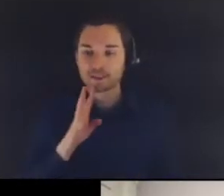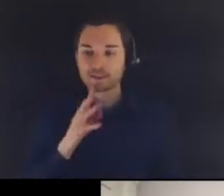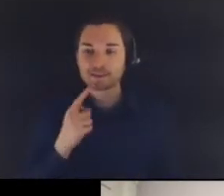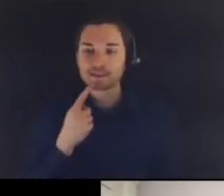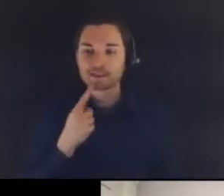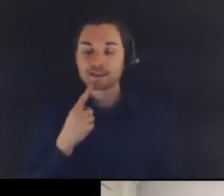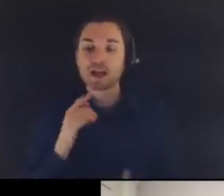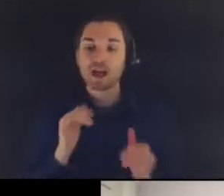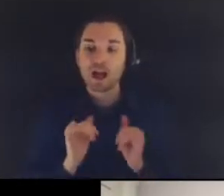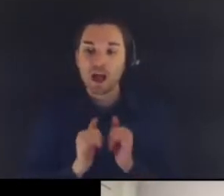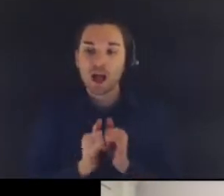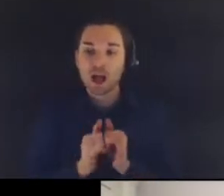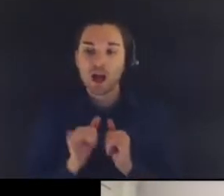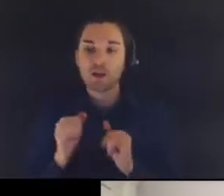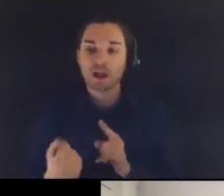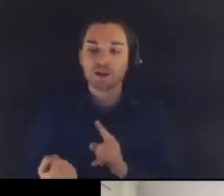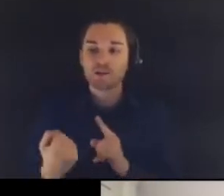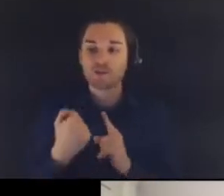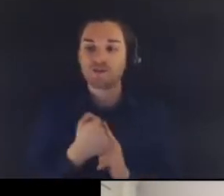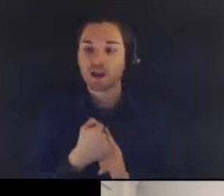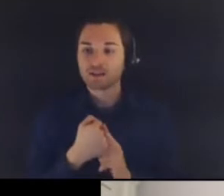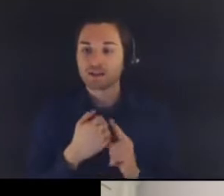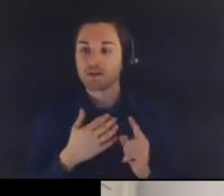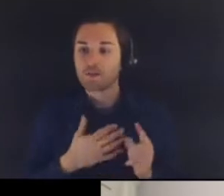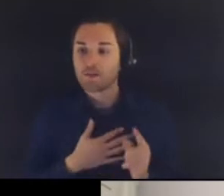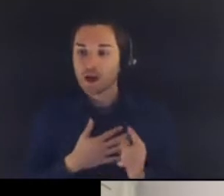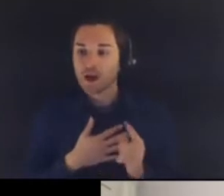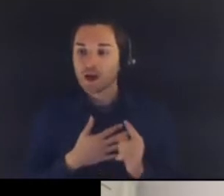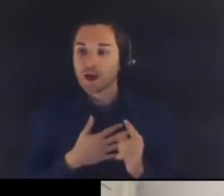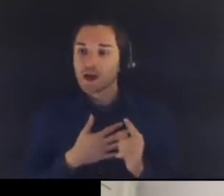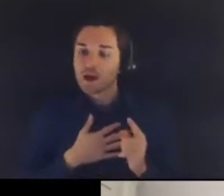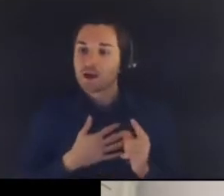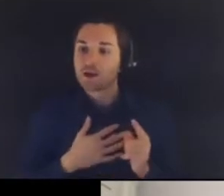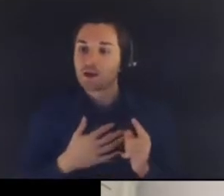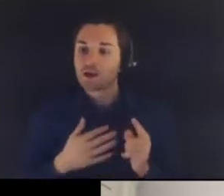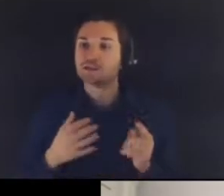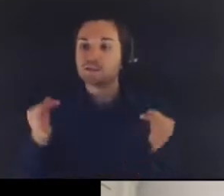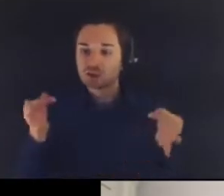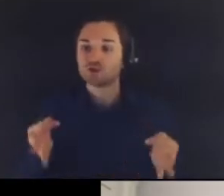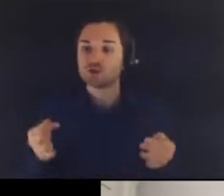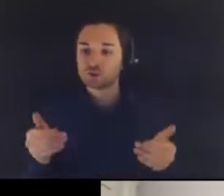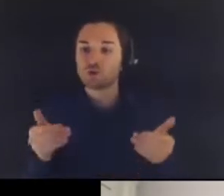whether to disclose or not: it is very obvious that I have a disability when I m at a scientific